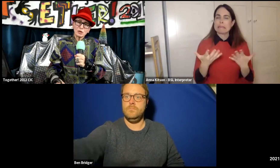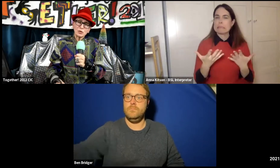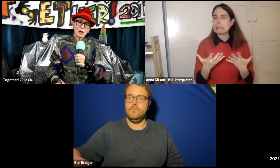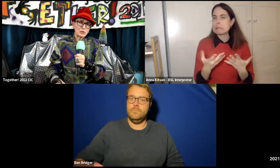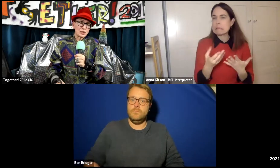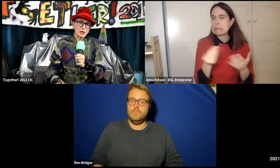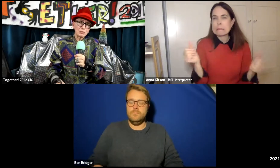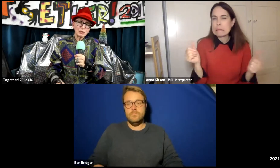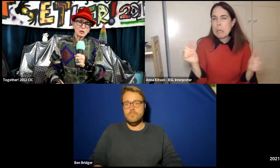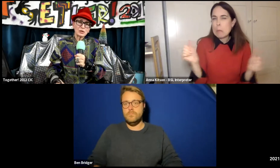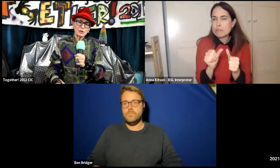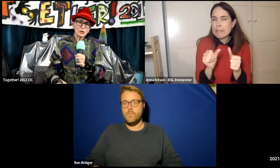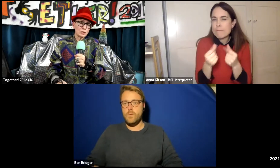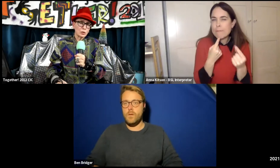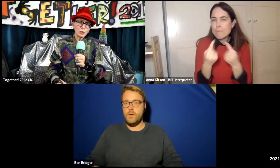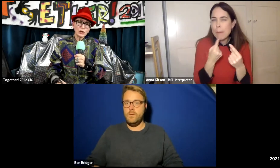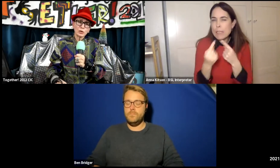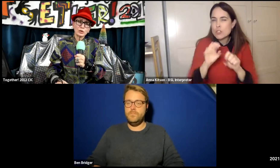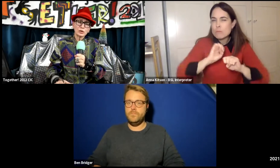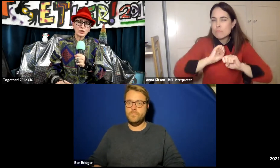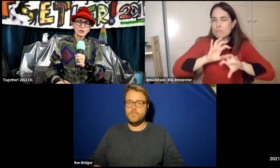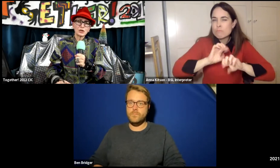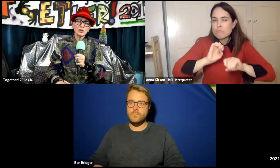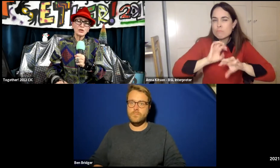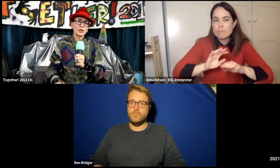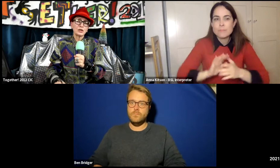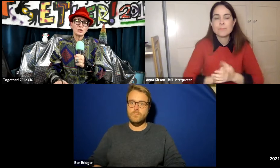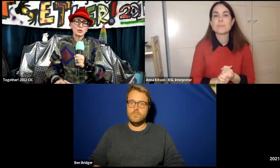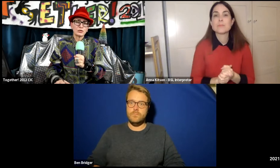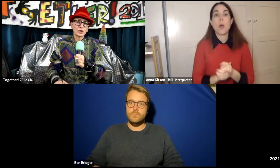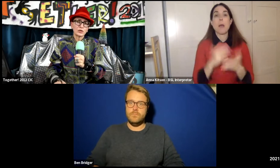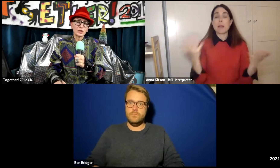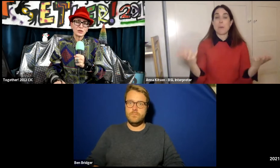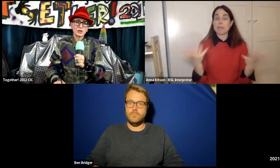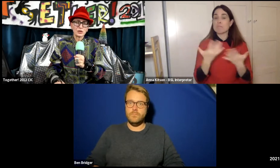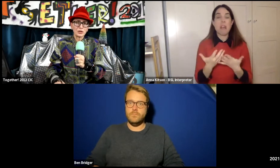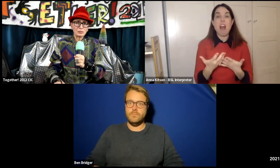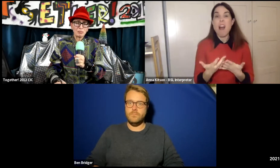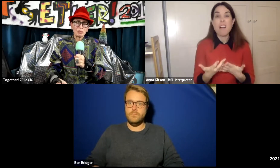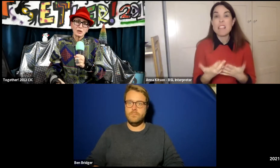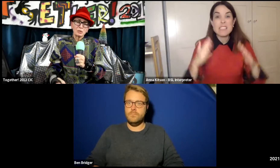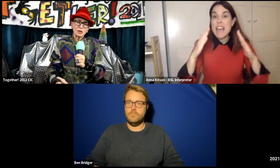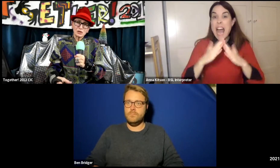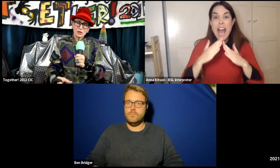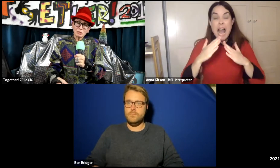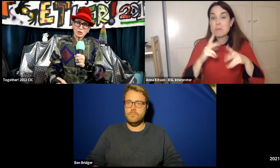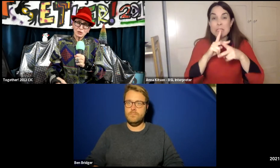more housekeeping, you all know where your kitchens and fire exits are. In